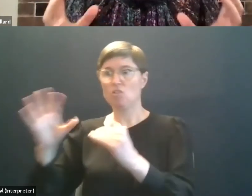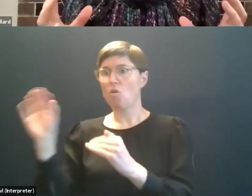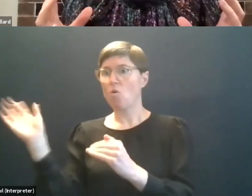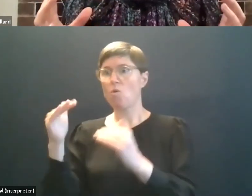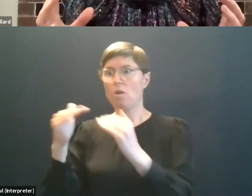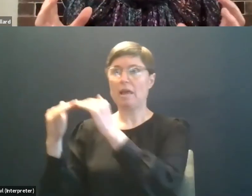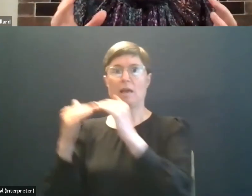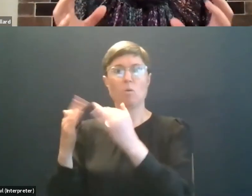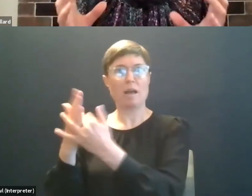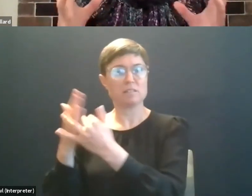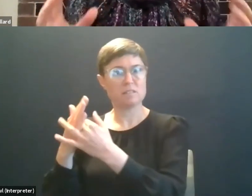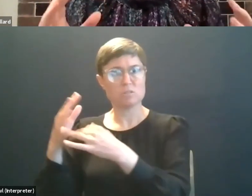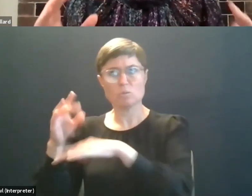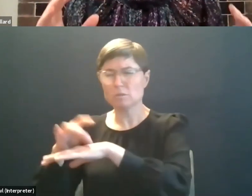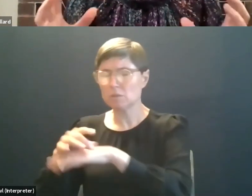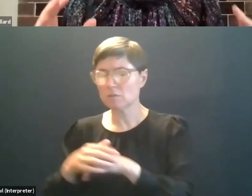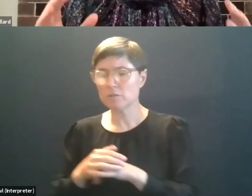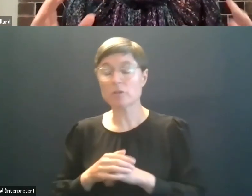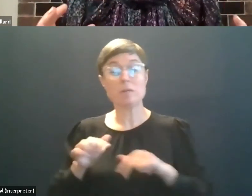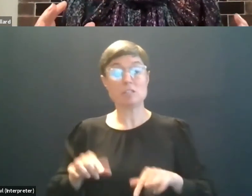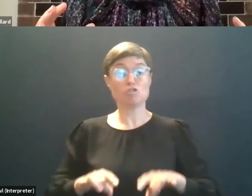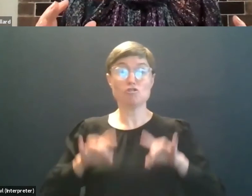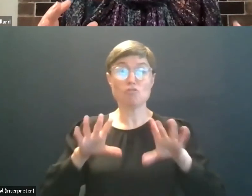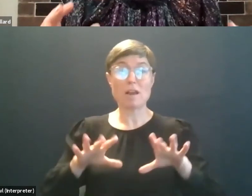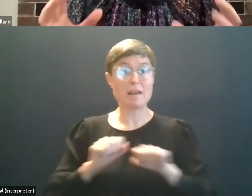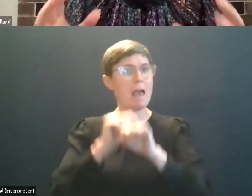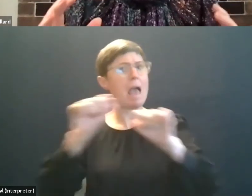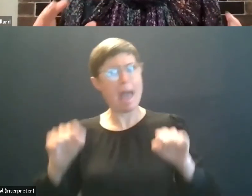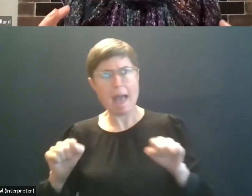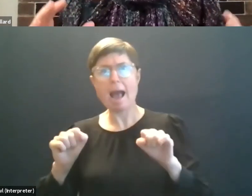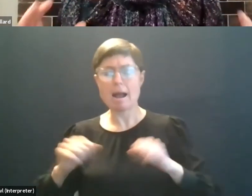our health care system - has been an enormous act of social solidarity that has stood us